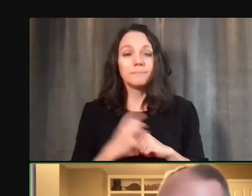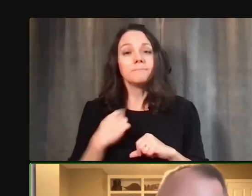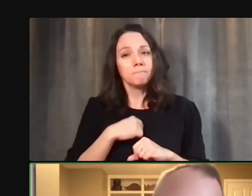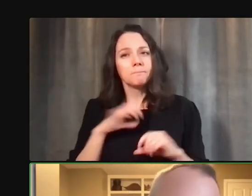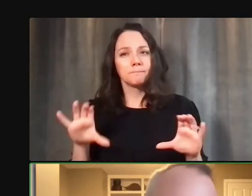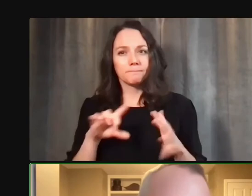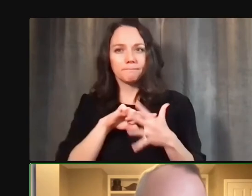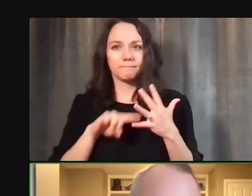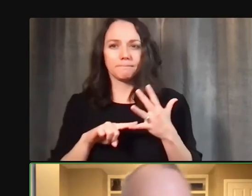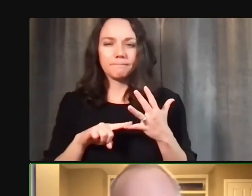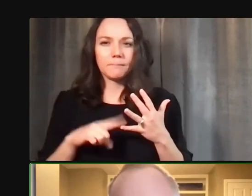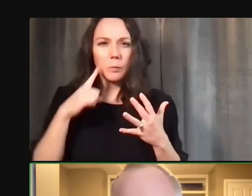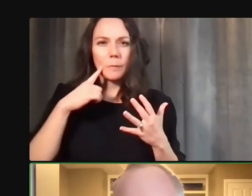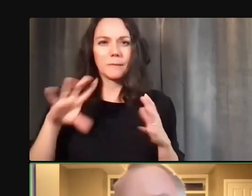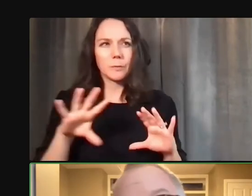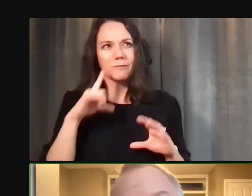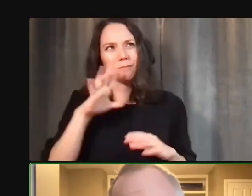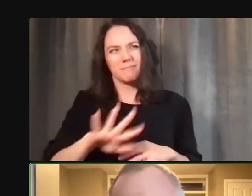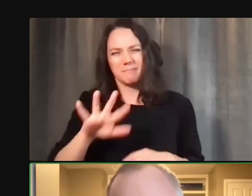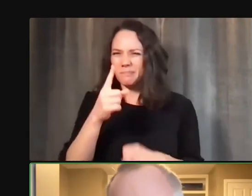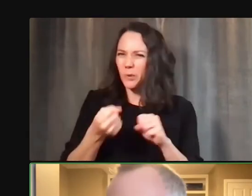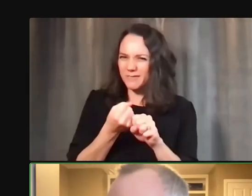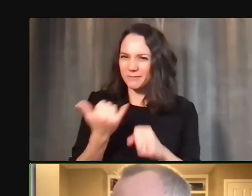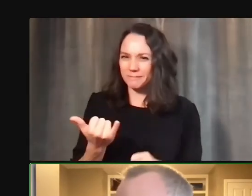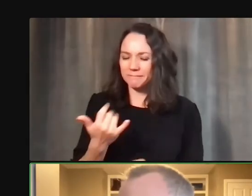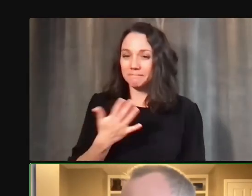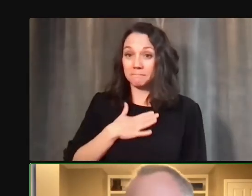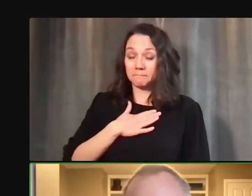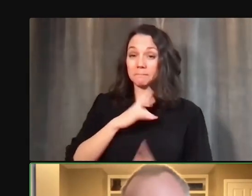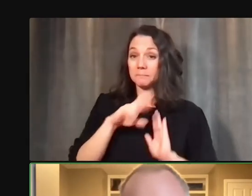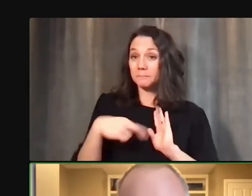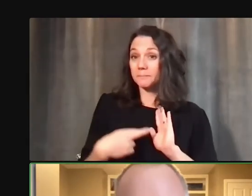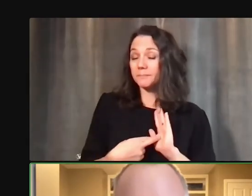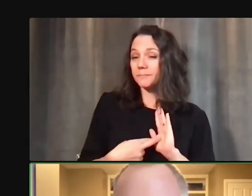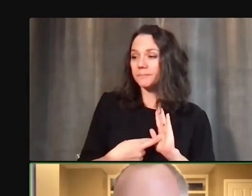we're about a year into this project now, and my role has been to assist the Museum